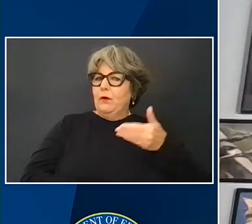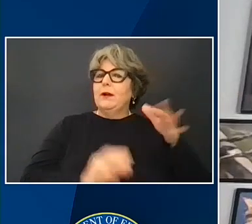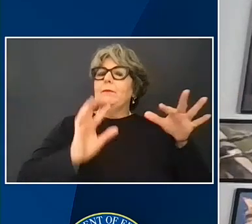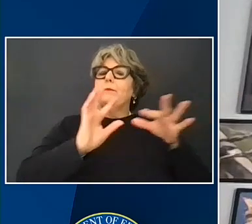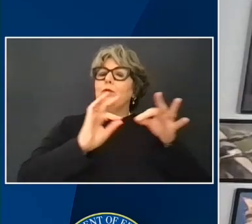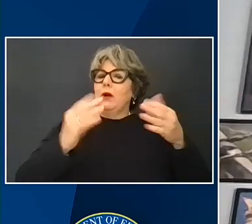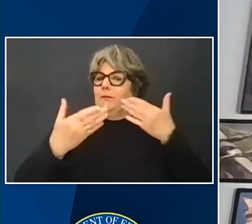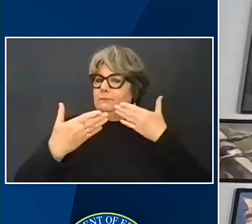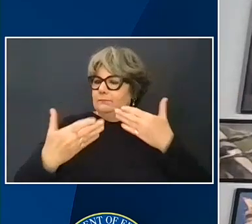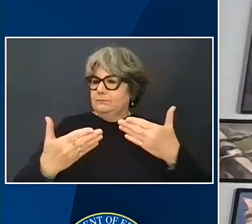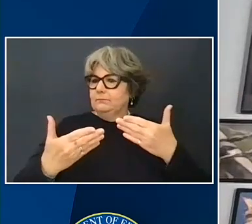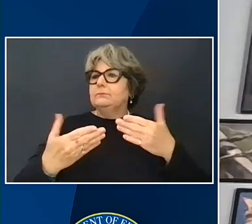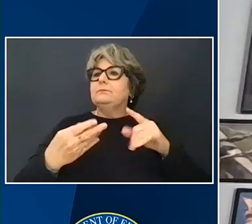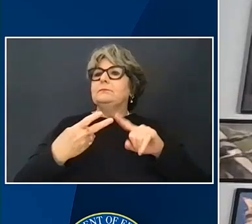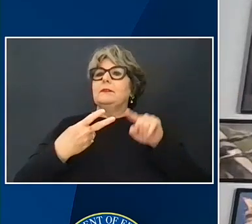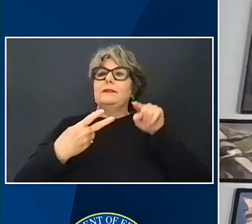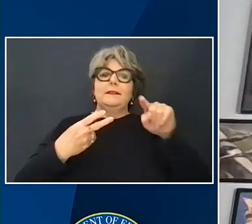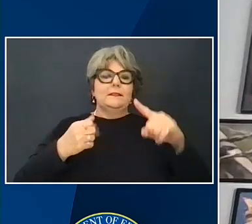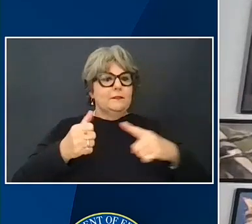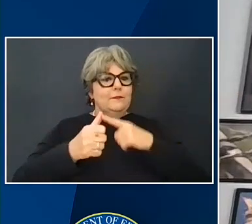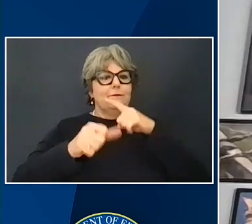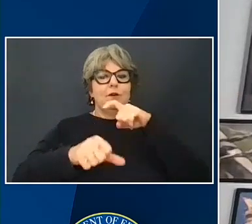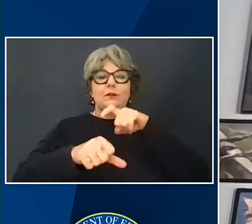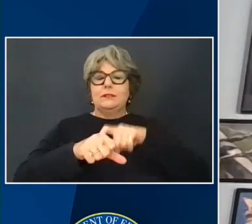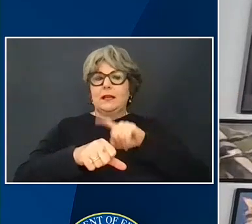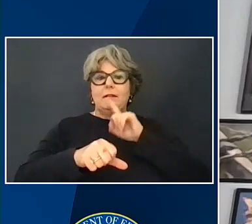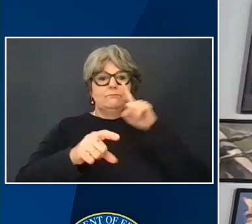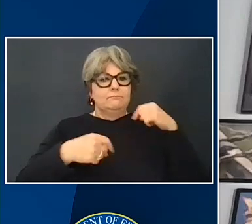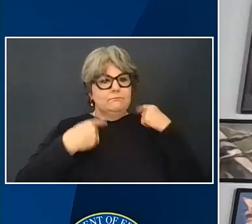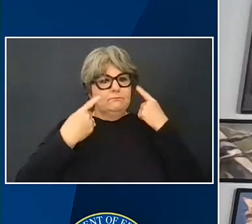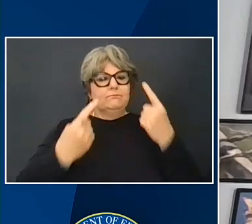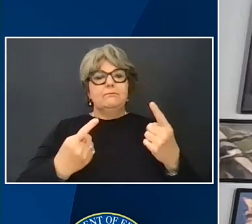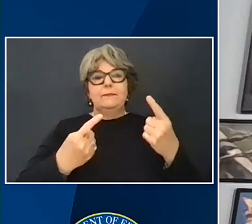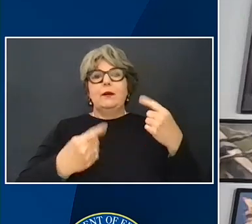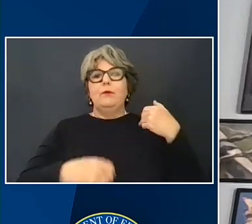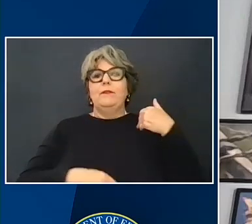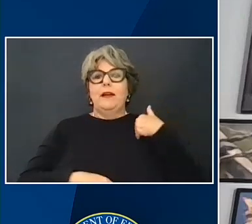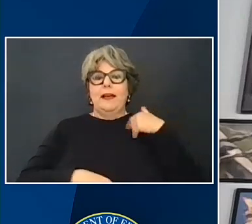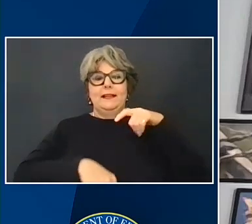this is the first time that we've actually added a timeline for an extension for good